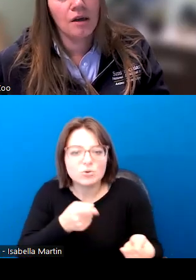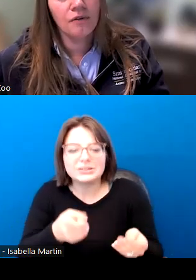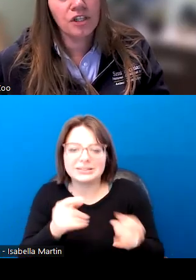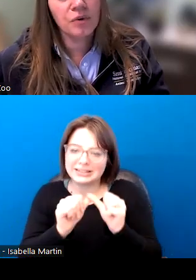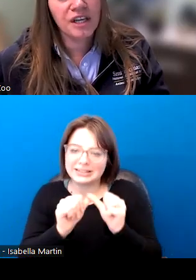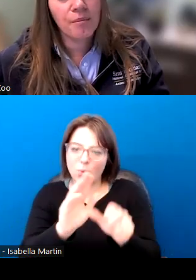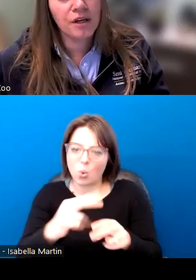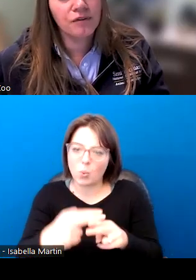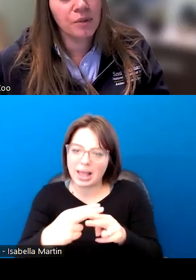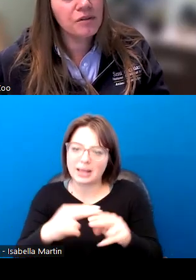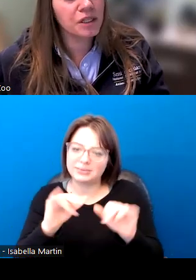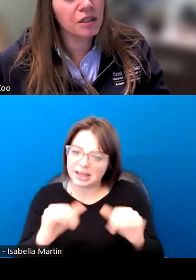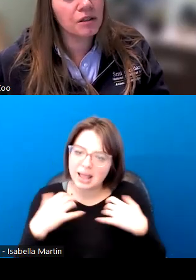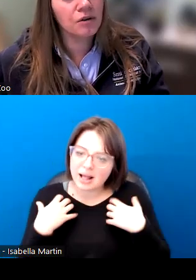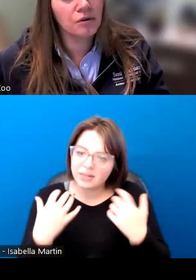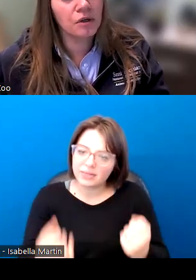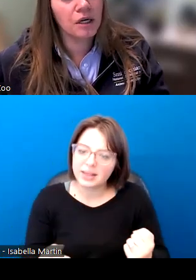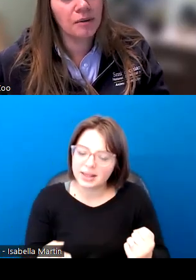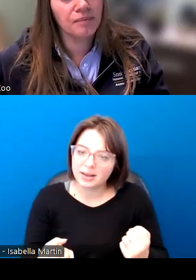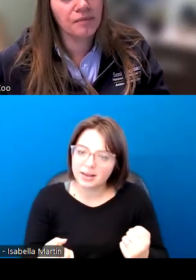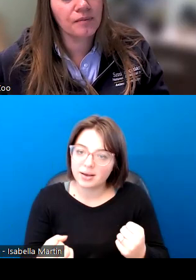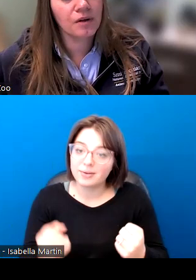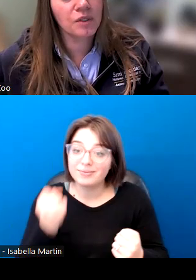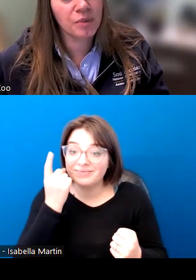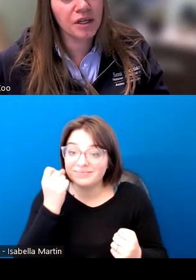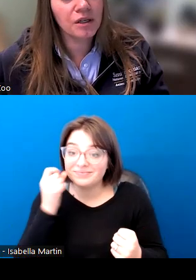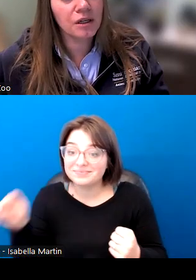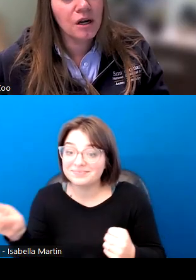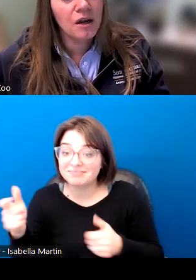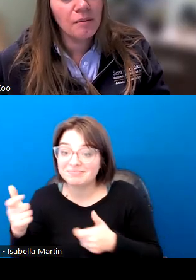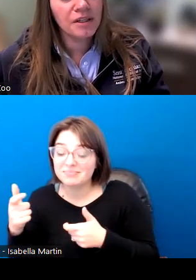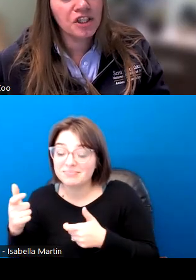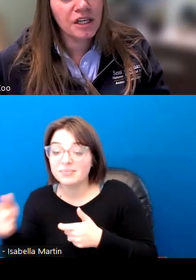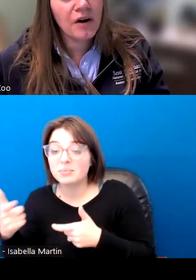and unfortunately what that meant for Bosey who was a bit younger it meant that she now